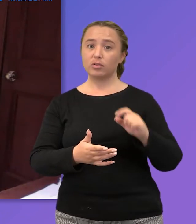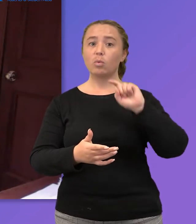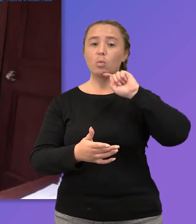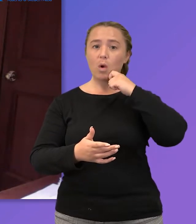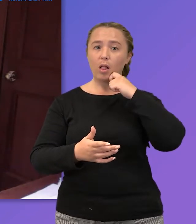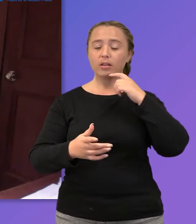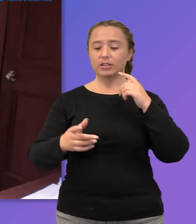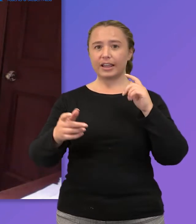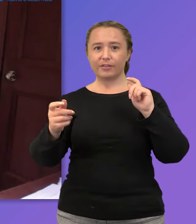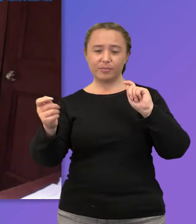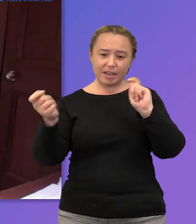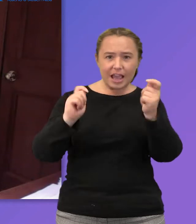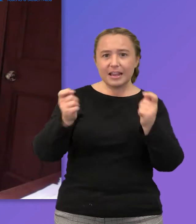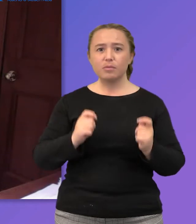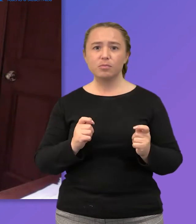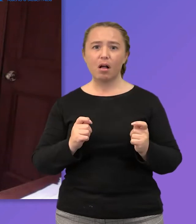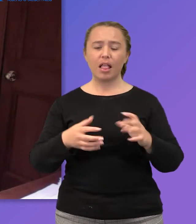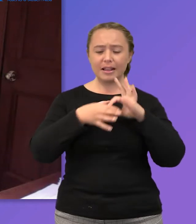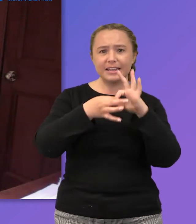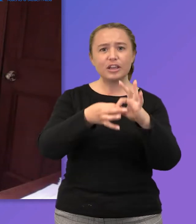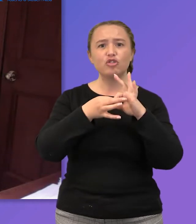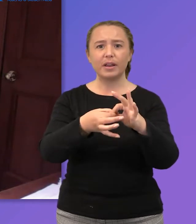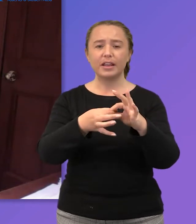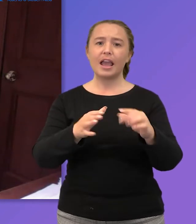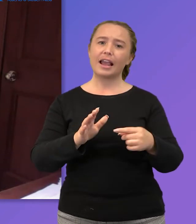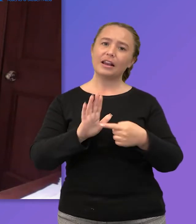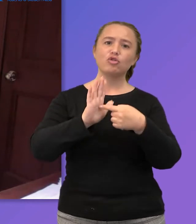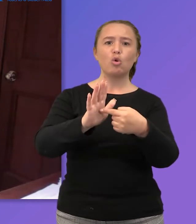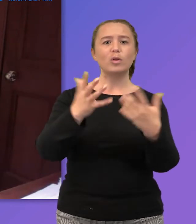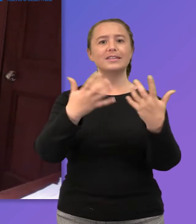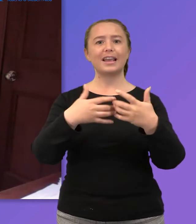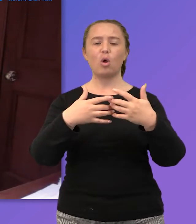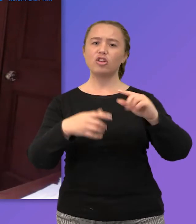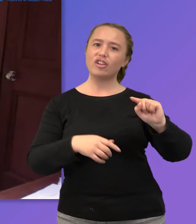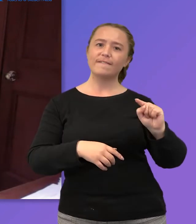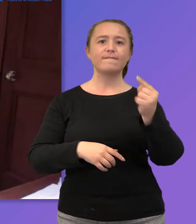to show both our agility and engagement and how we put technology first in our thinking